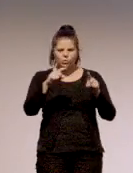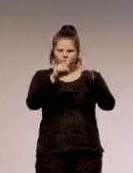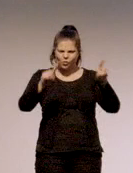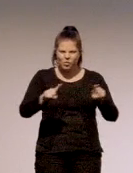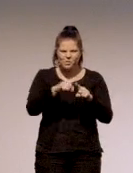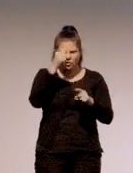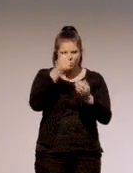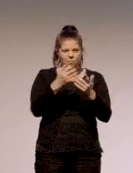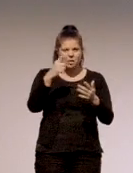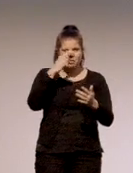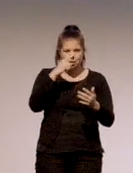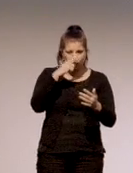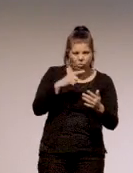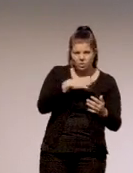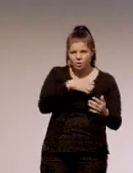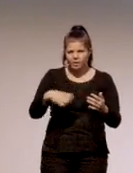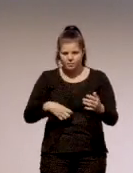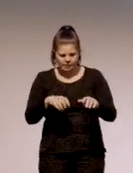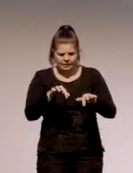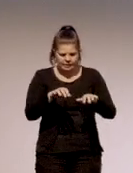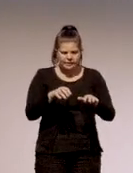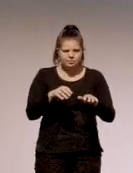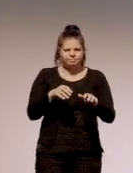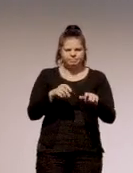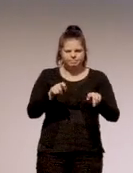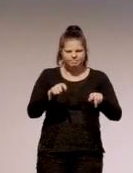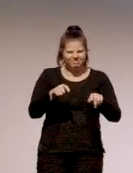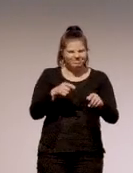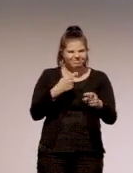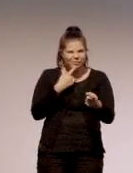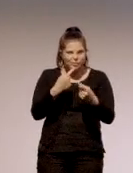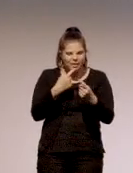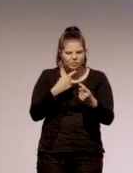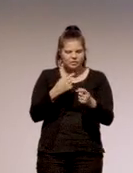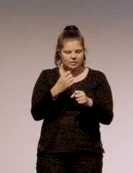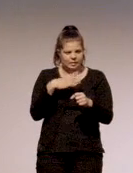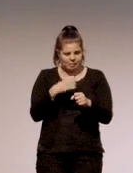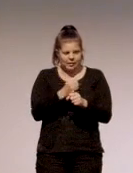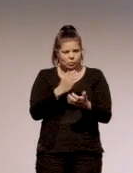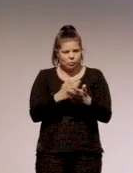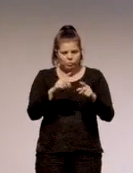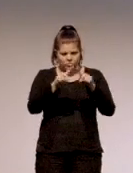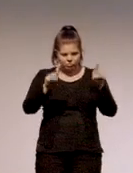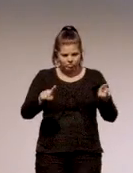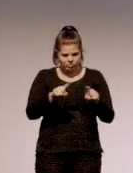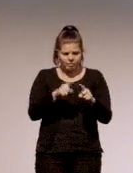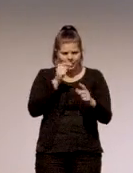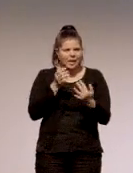government and providing information and ensuring that the forms or the mechanisms that they're putting information in are accessible too.